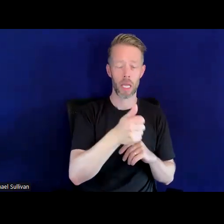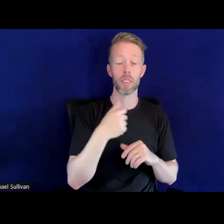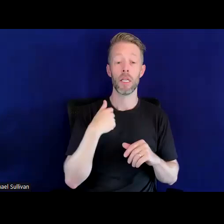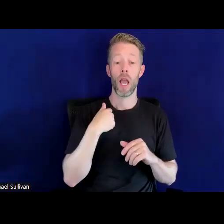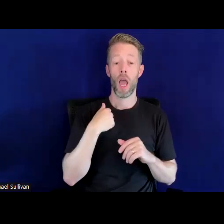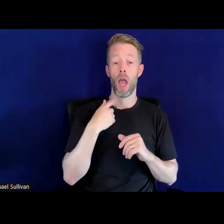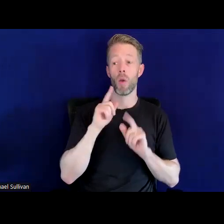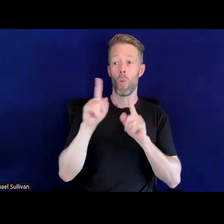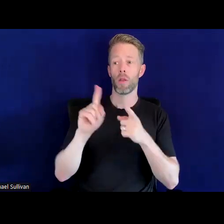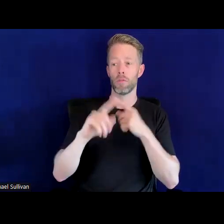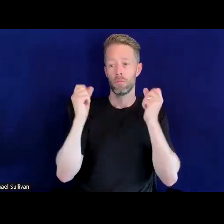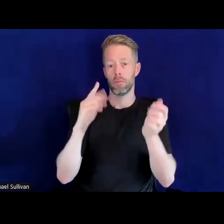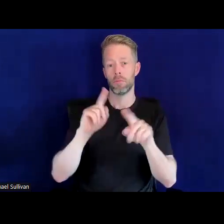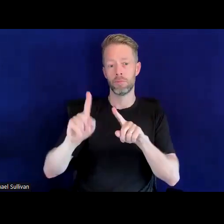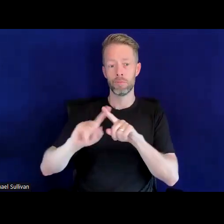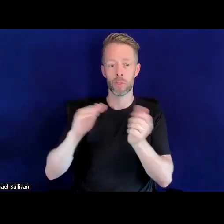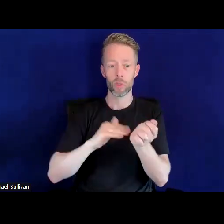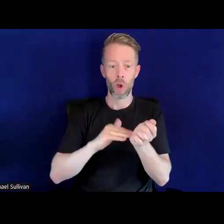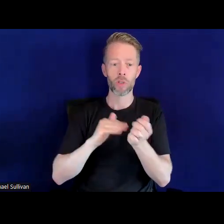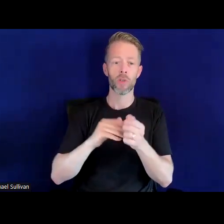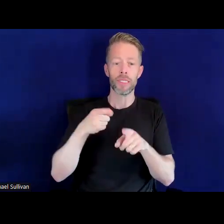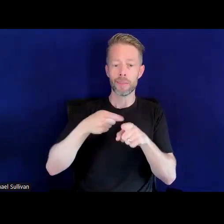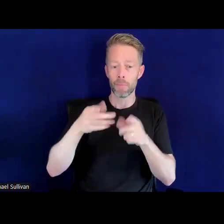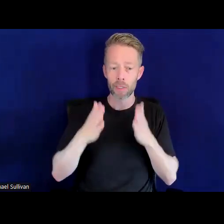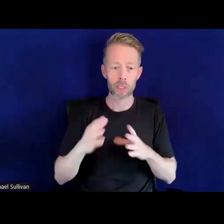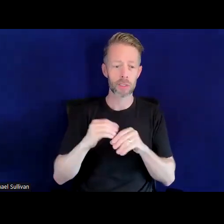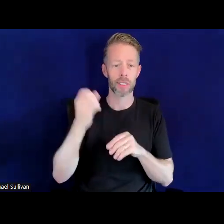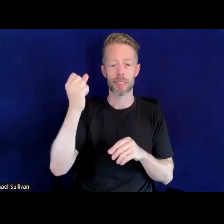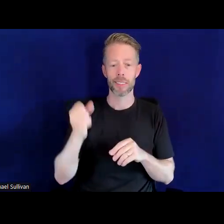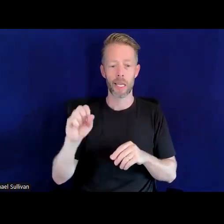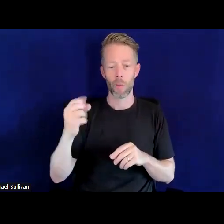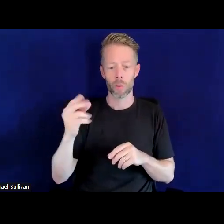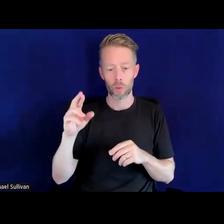over the South Shore of Massachusetts, all over Boston, had a variety of diagnoses that